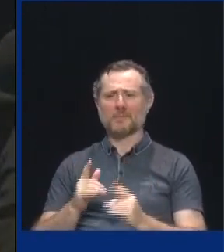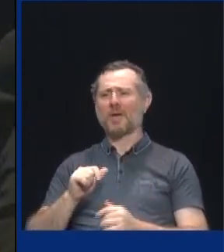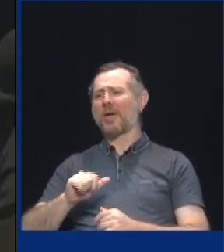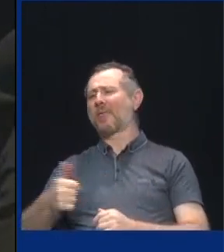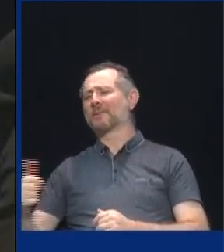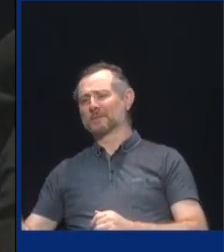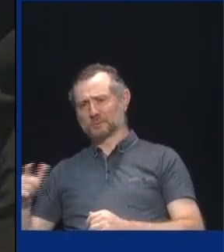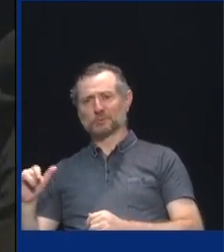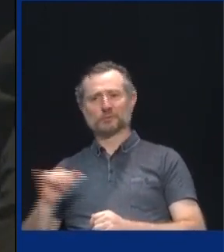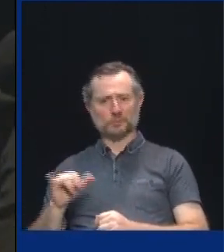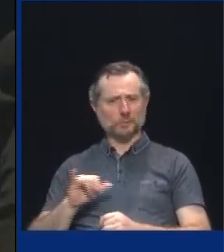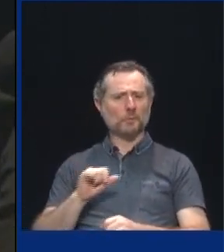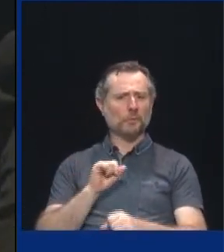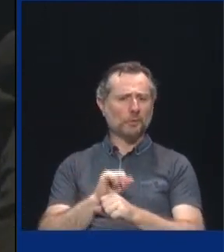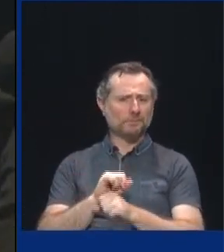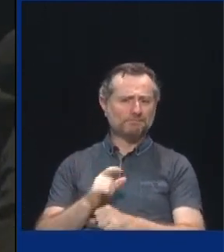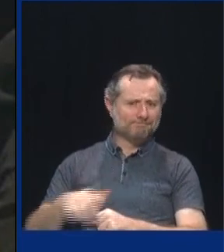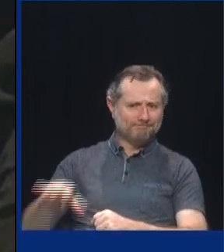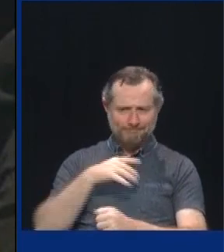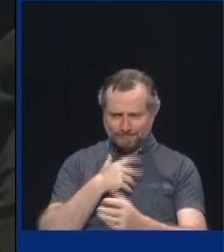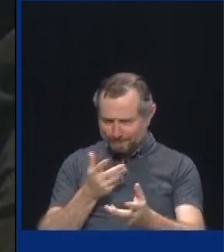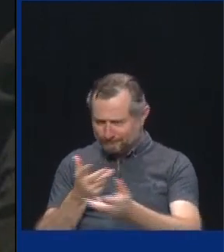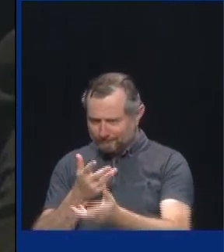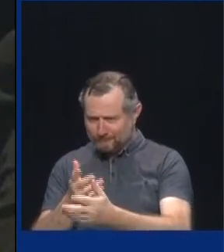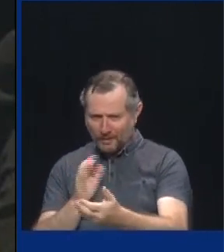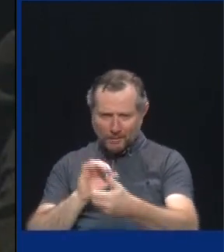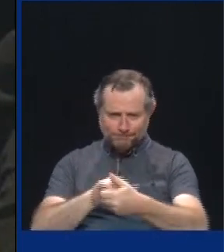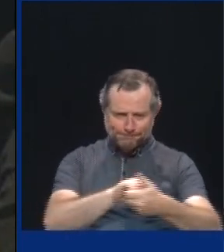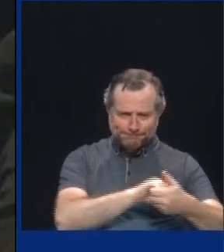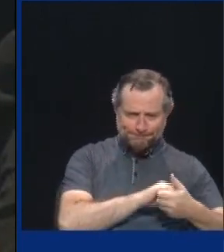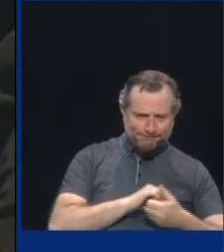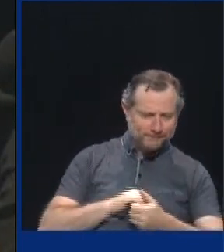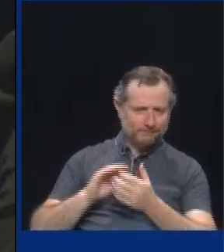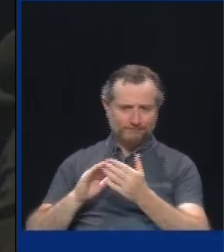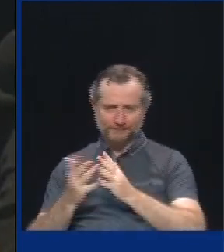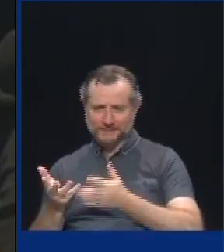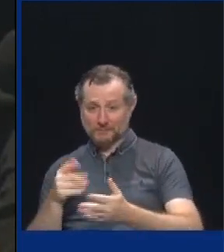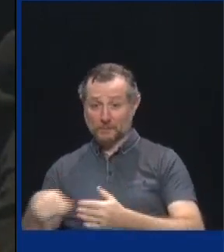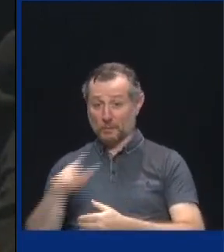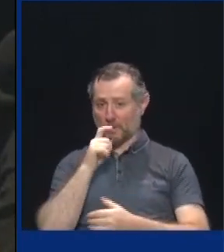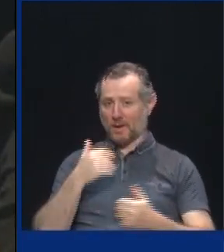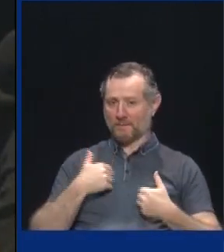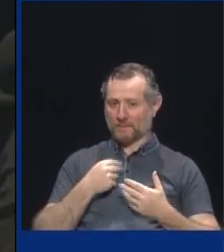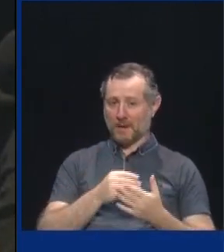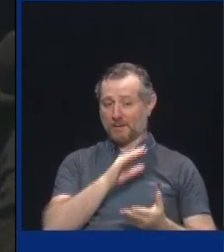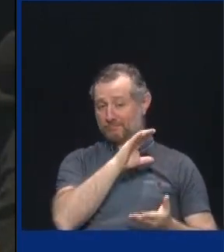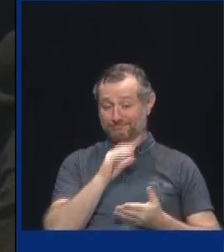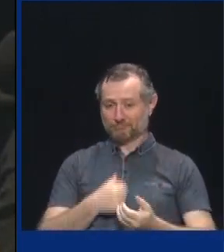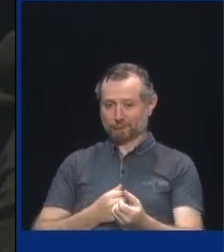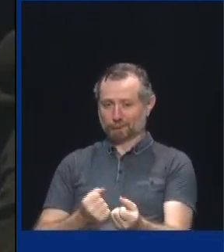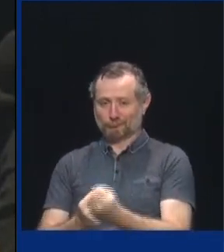THE NCAP, NATIONAL URBAN LEAGUE AND NETWORK, MANY MORE LIKE THEM, AND WORKING WITH THEM WHO ON THE GROUND WORKING ON BEHALF